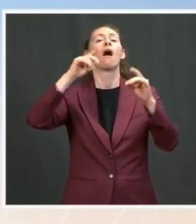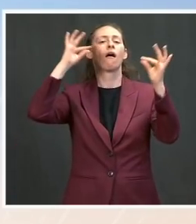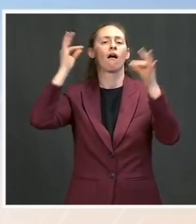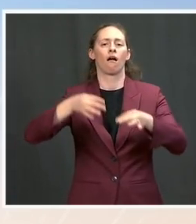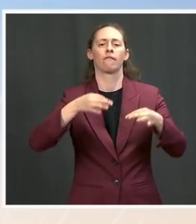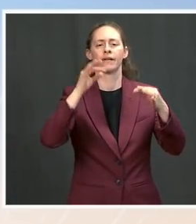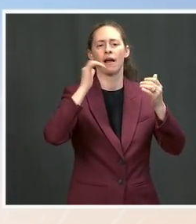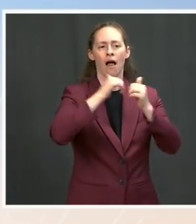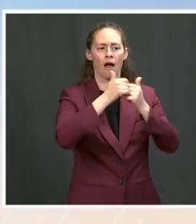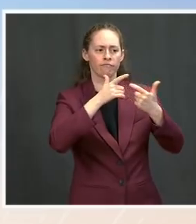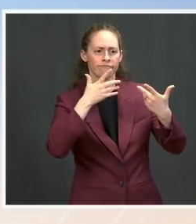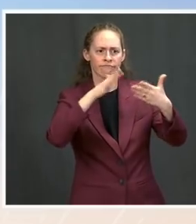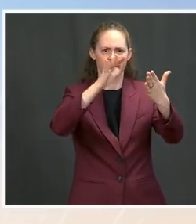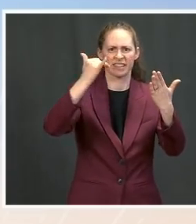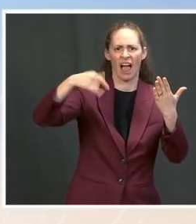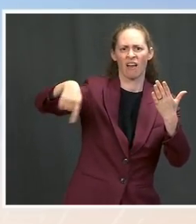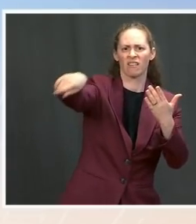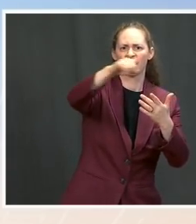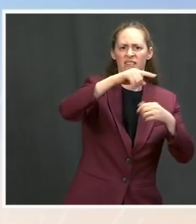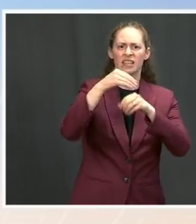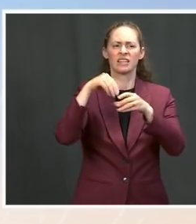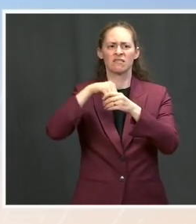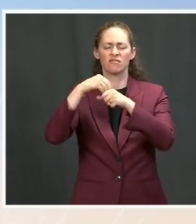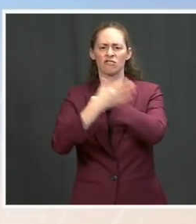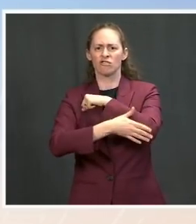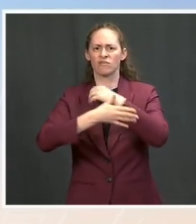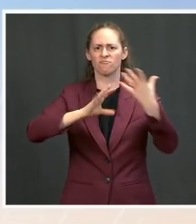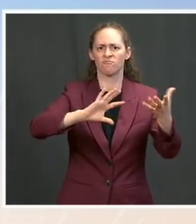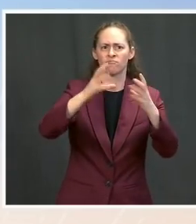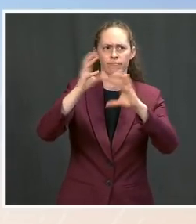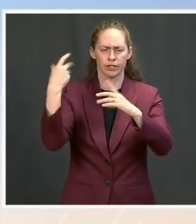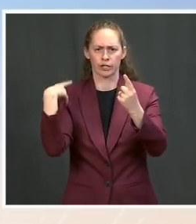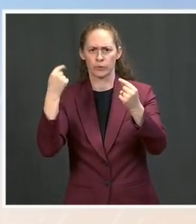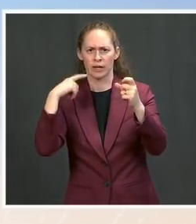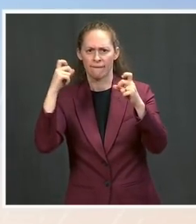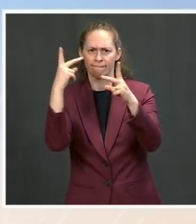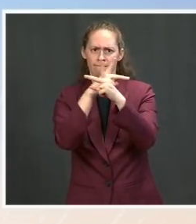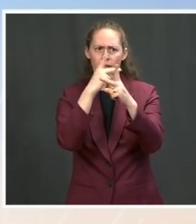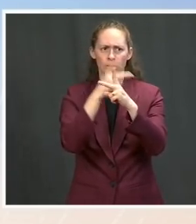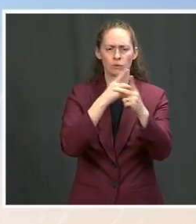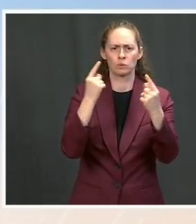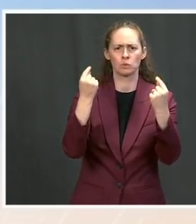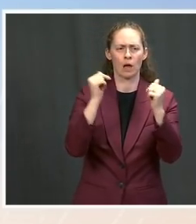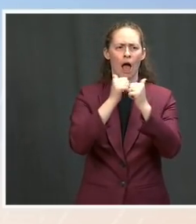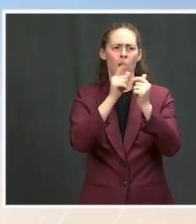something the President has talked about as one of the greatest threats we face. I anticipate an update on that